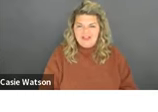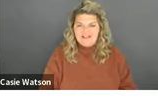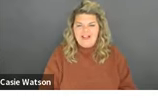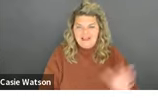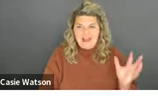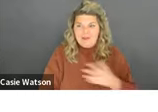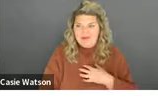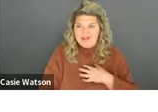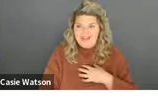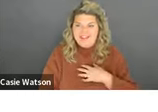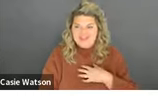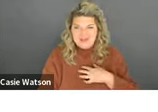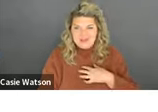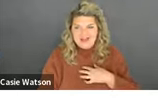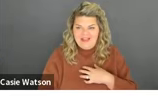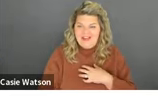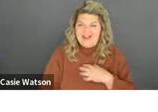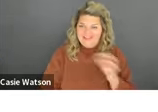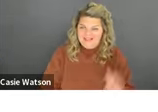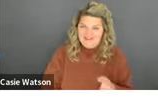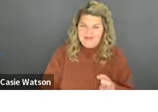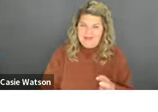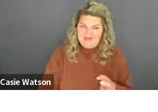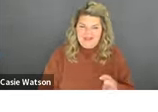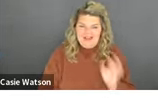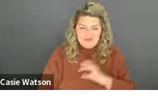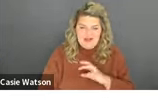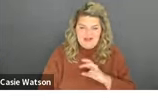that's had to happen within the interpreting and the Deaf community as well,